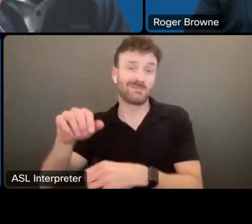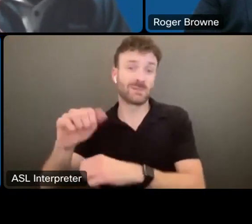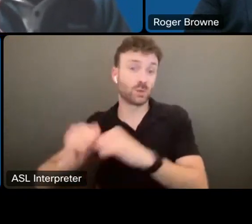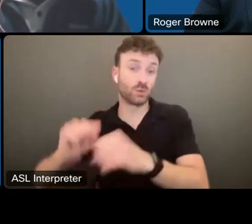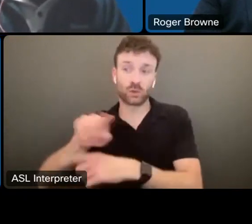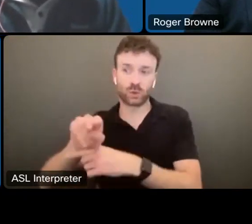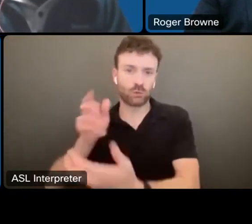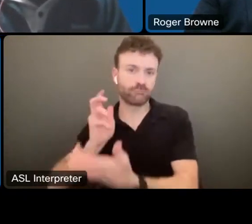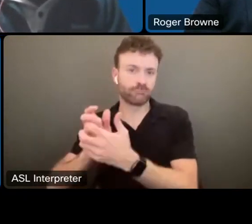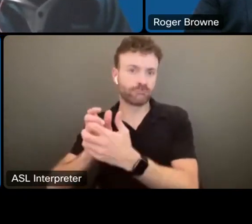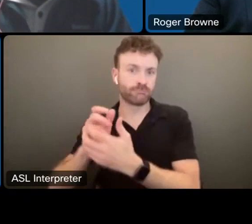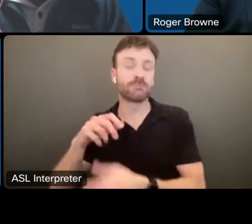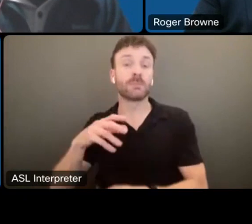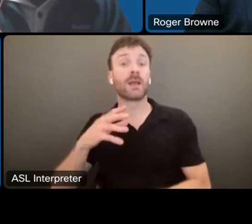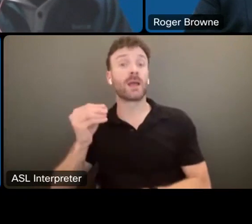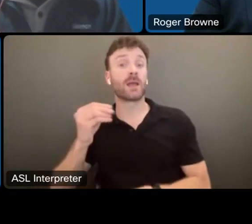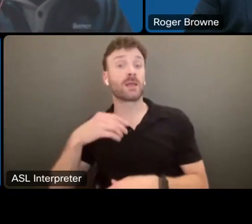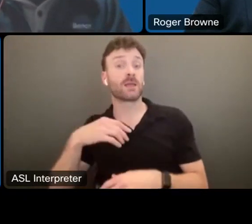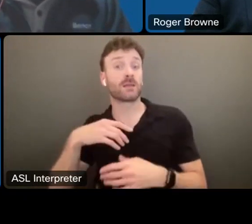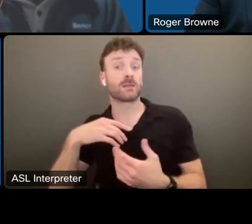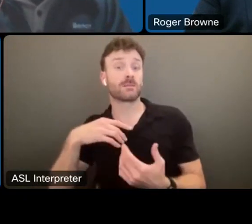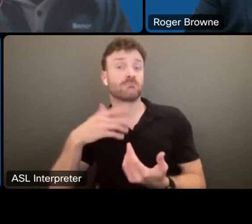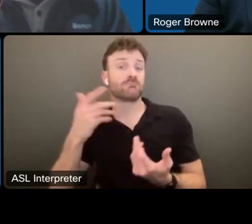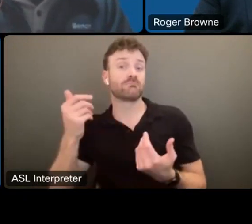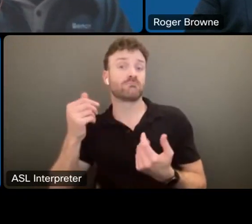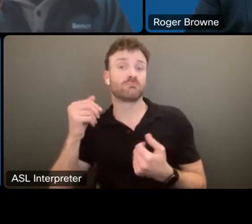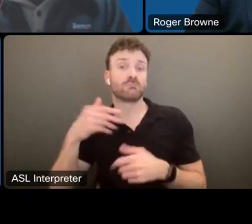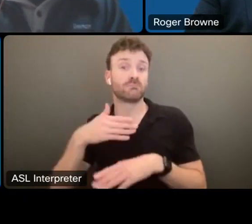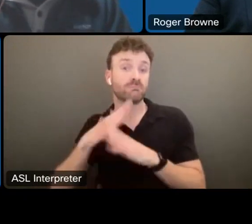as protecting pedestrians and cyclists,